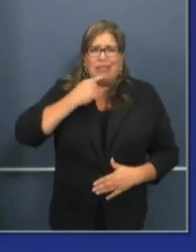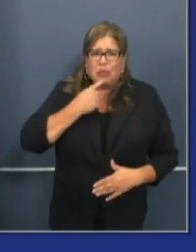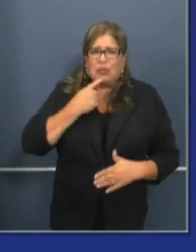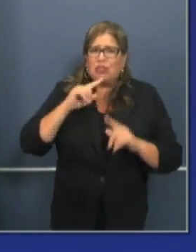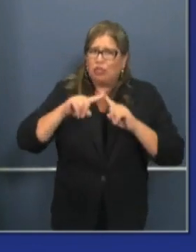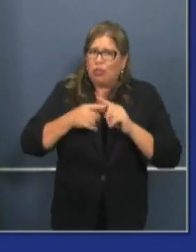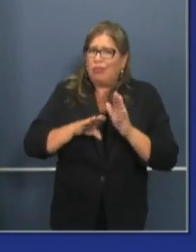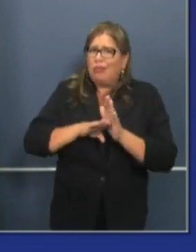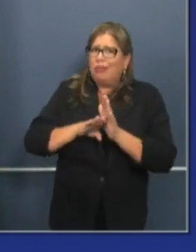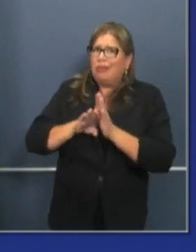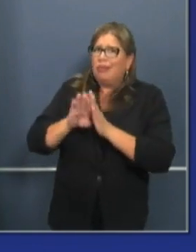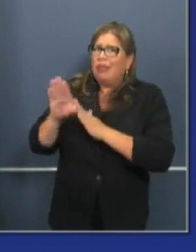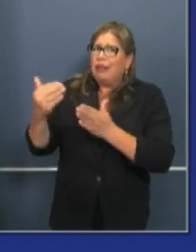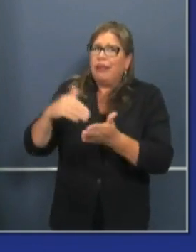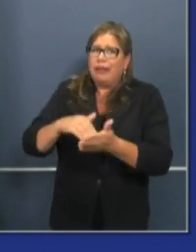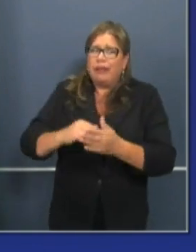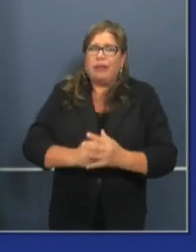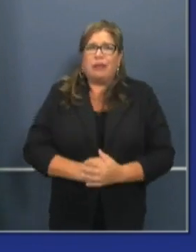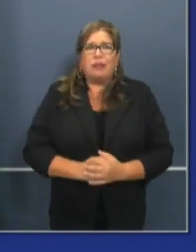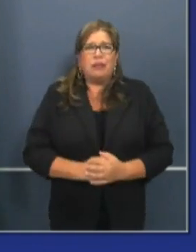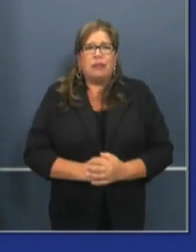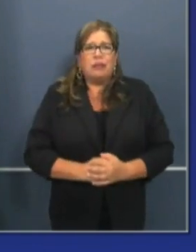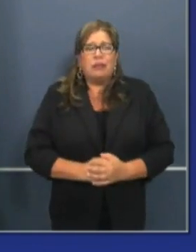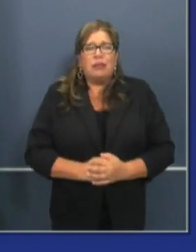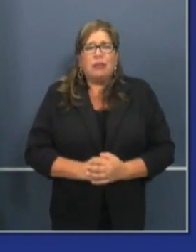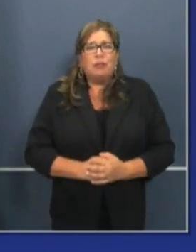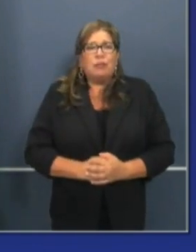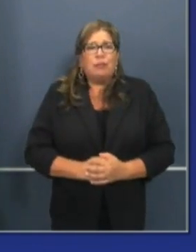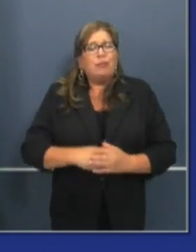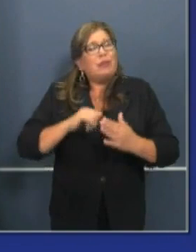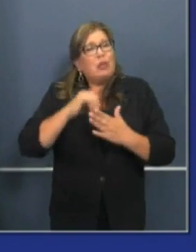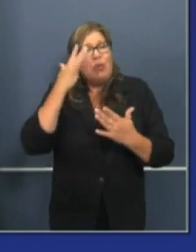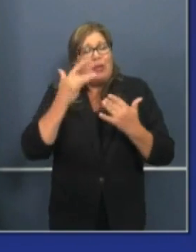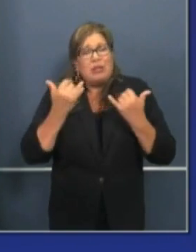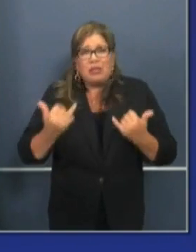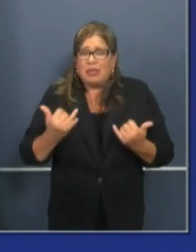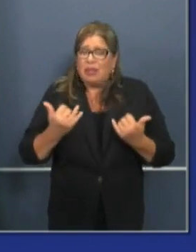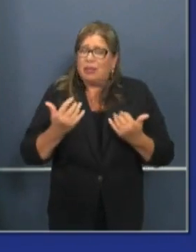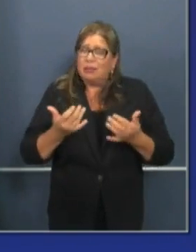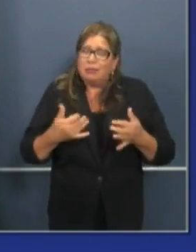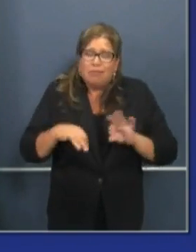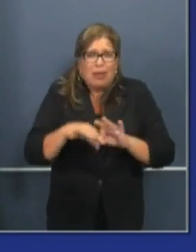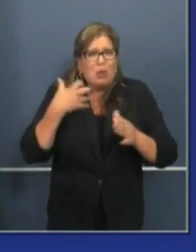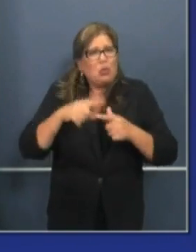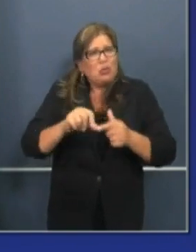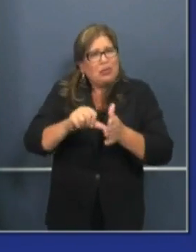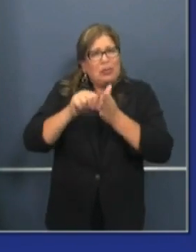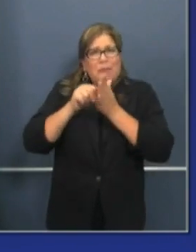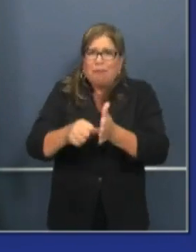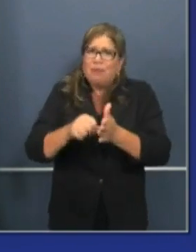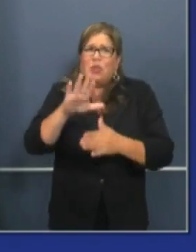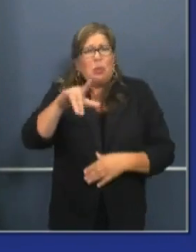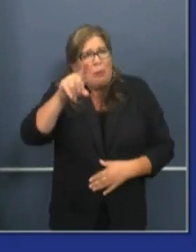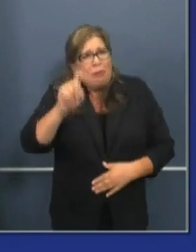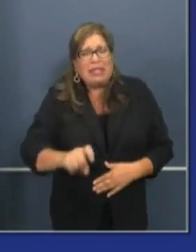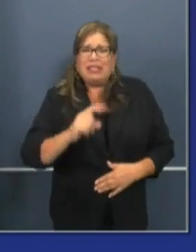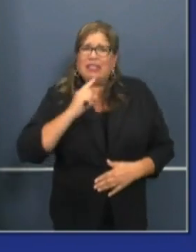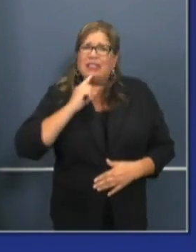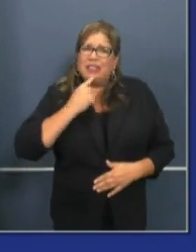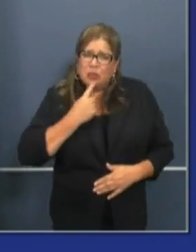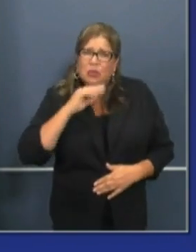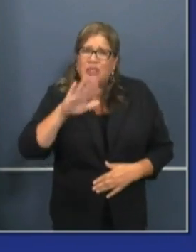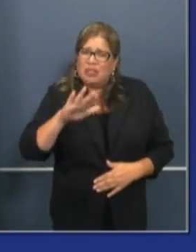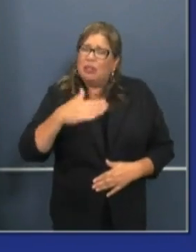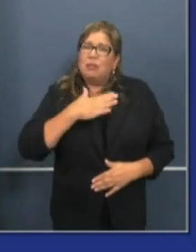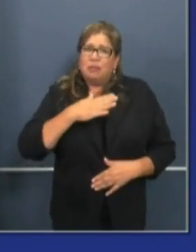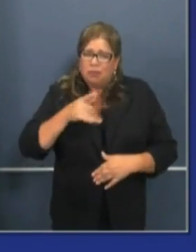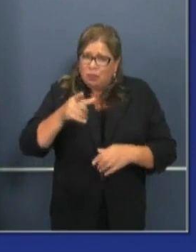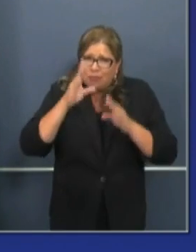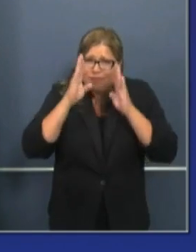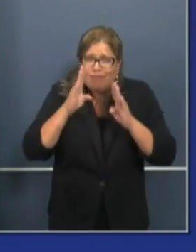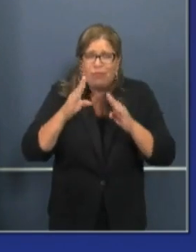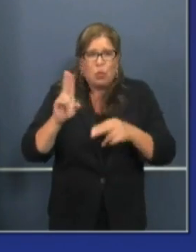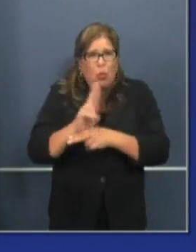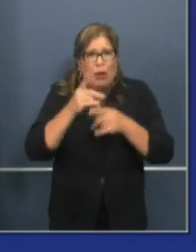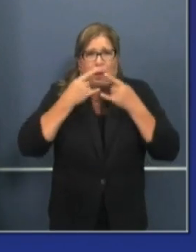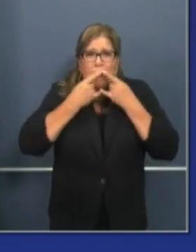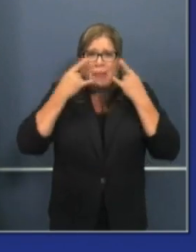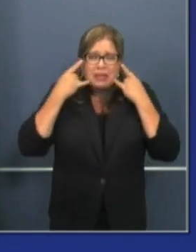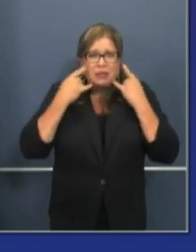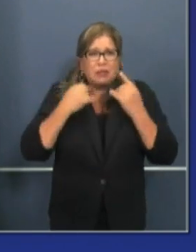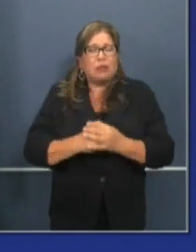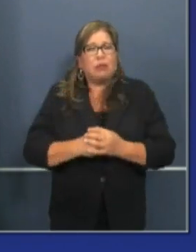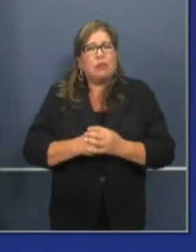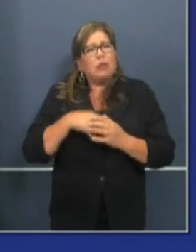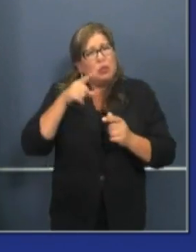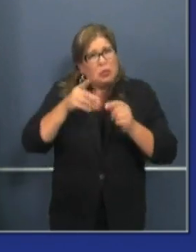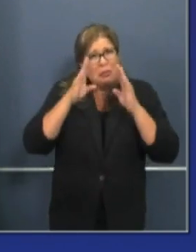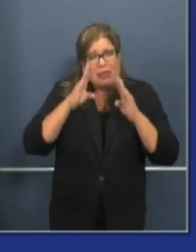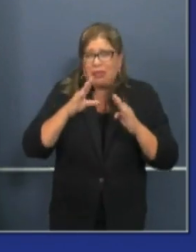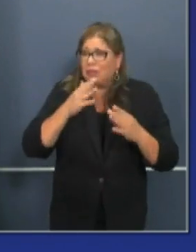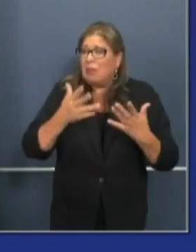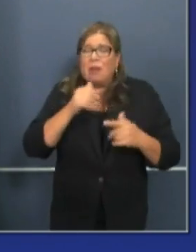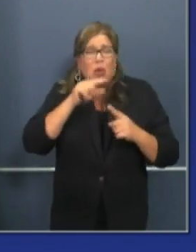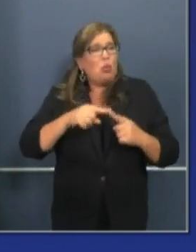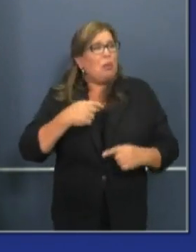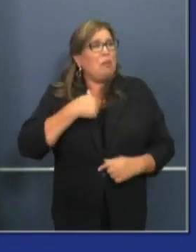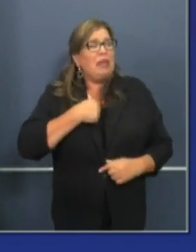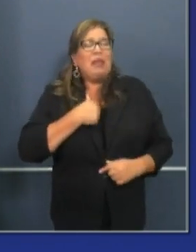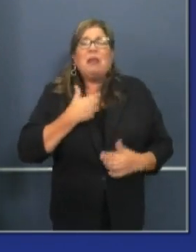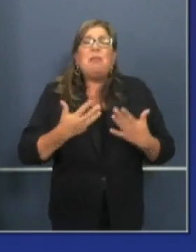AND SOBERING STORY AND THAT’S WHY I WANTED TO LEAD TODAY’S DISCUSSION AND THIS PRESS CONFERENCE BY IMPLORING YOU TO TAKE SERIOUSLY THIS NEW MANDATE TO WEAR FACE COVERINGS TO LISTEN